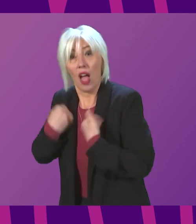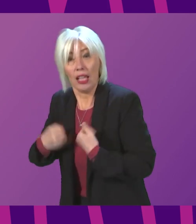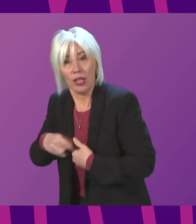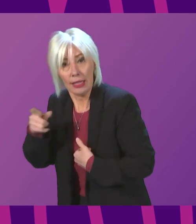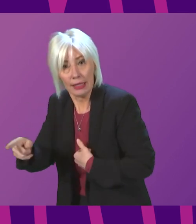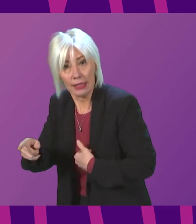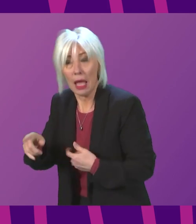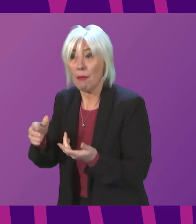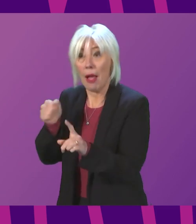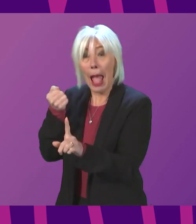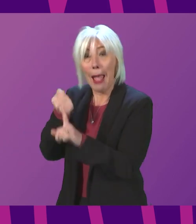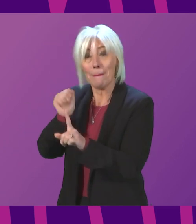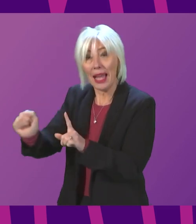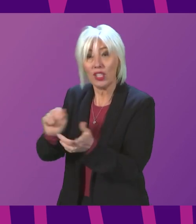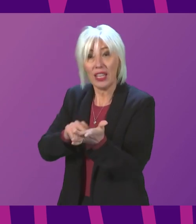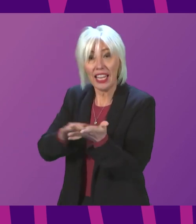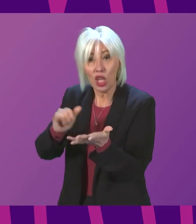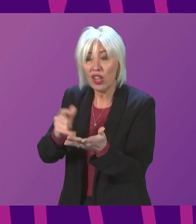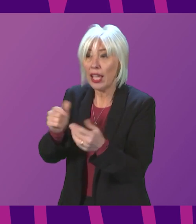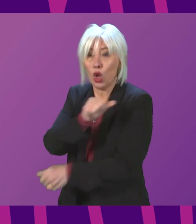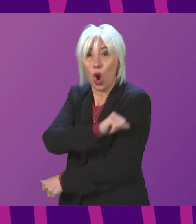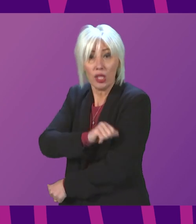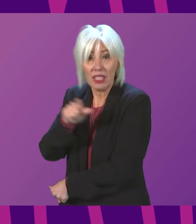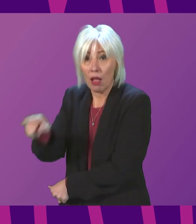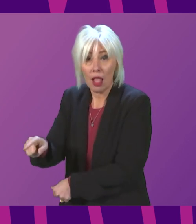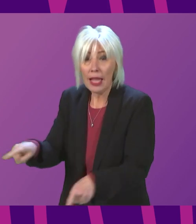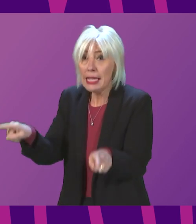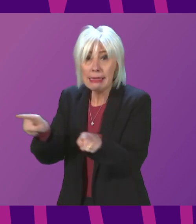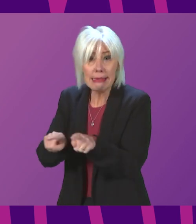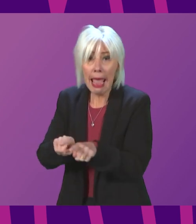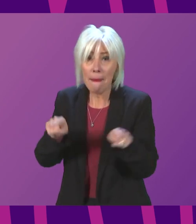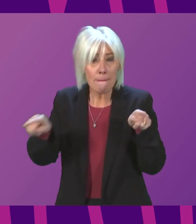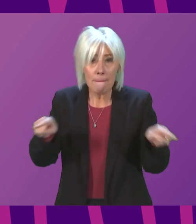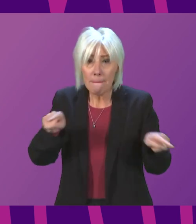and on the national health service more widely are not as different as people try to suggest.